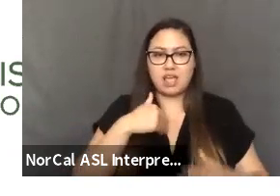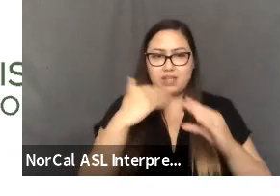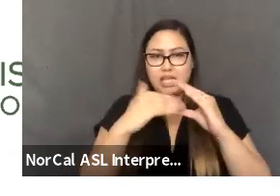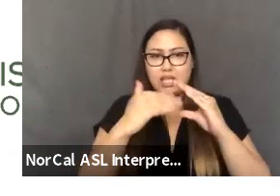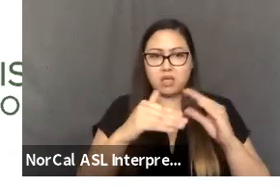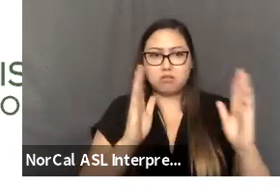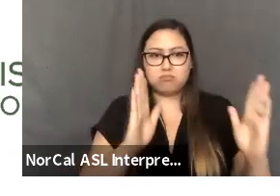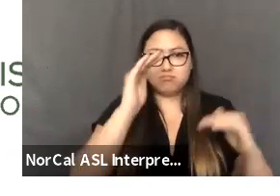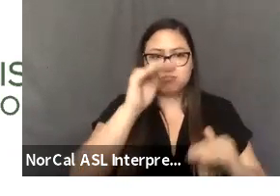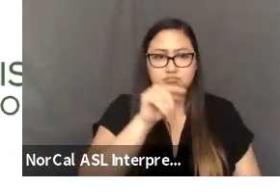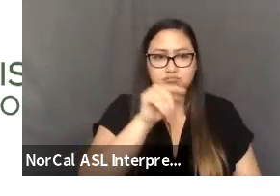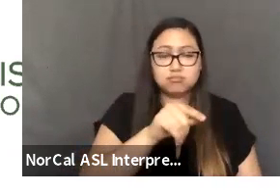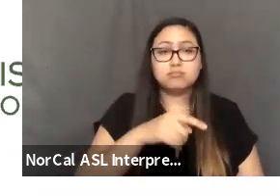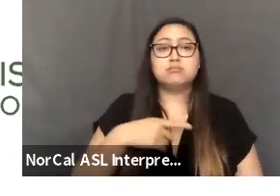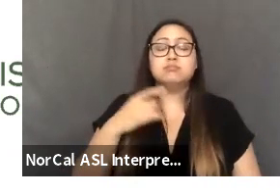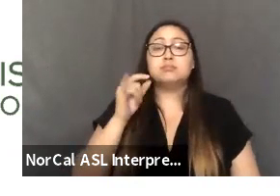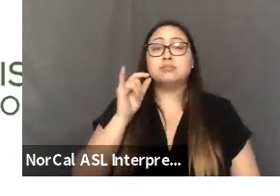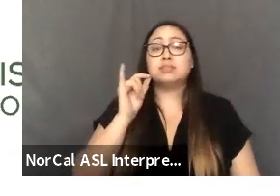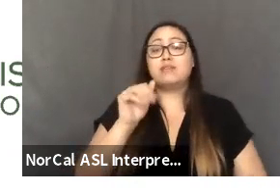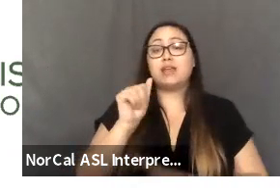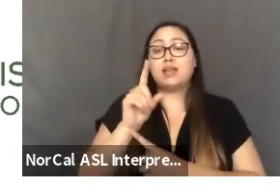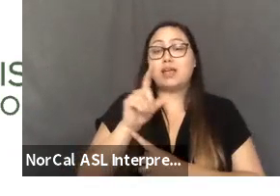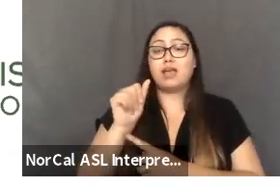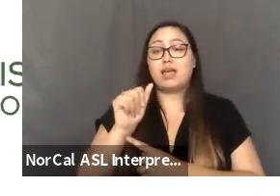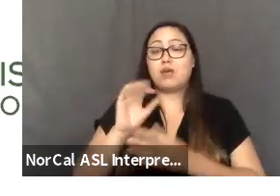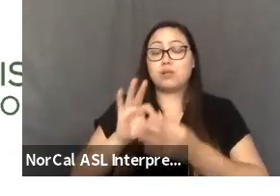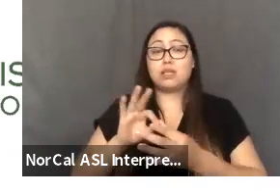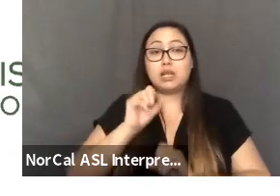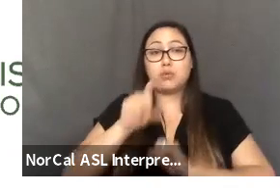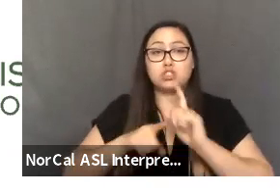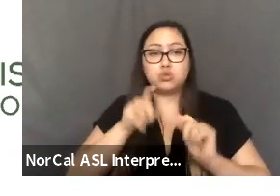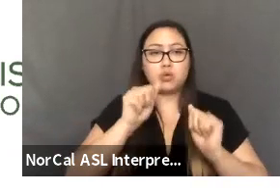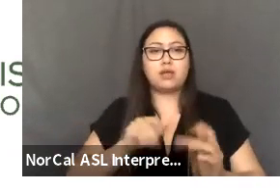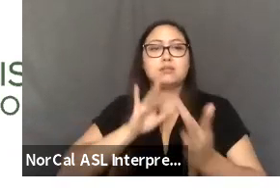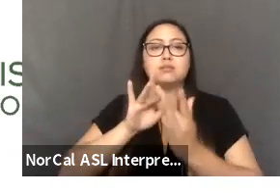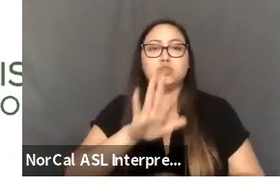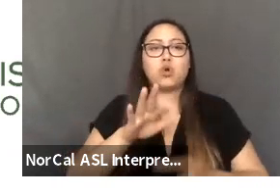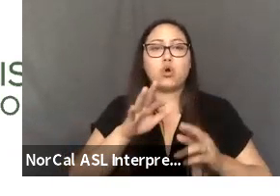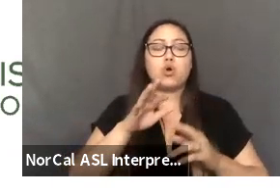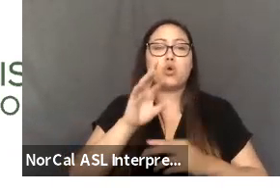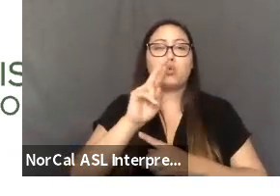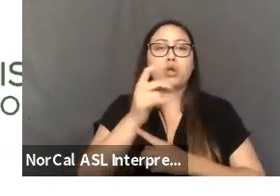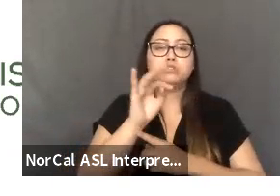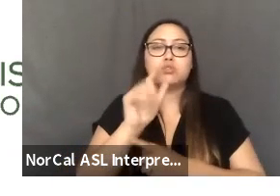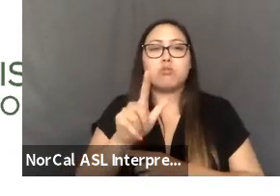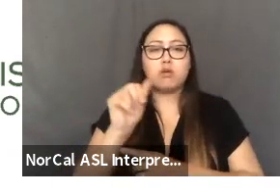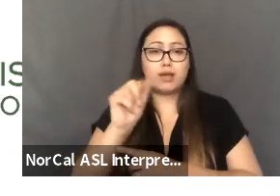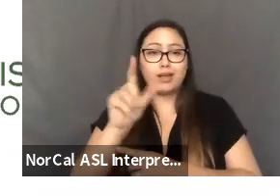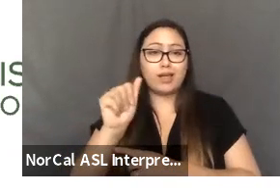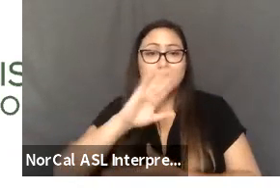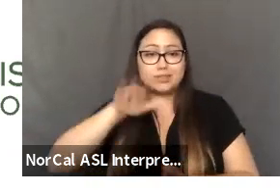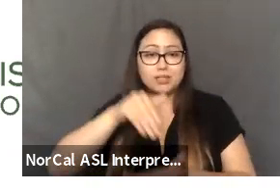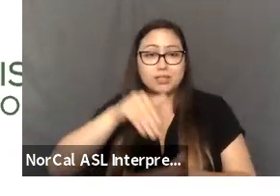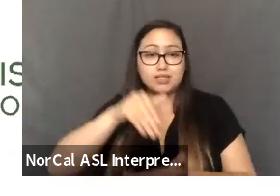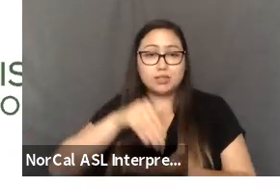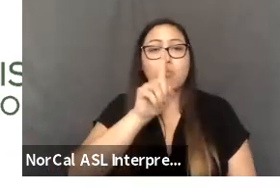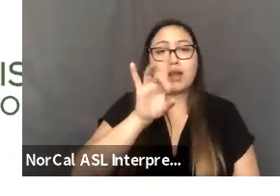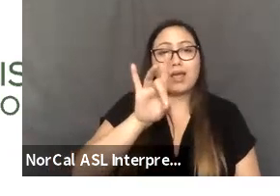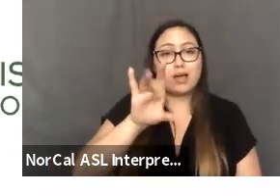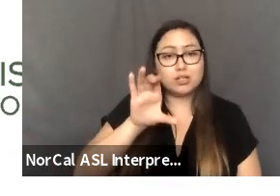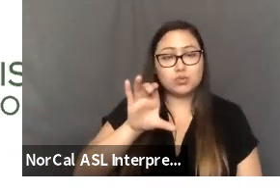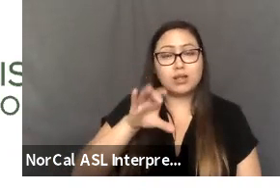otherwise if it's an ADA related question, you can also contact your regional ADA Center at 1 800 949